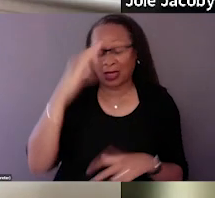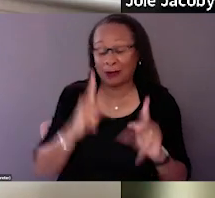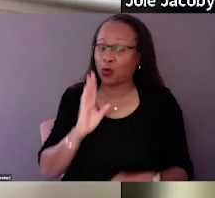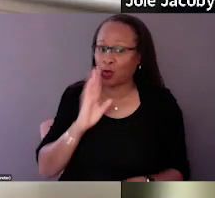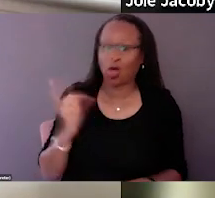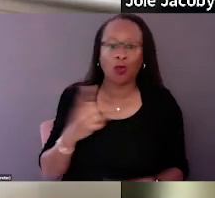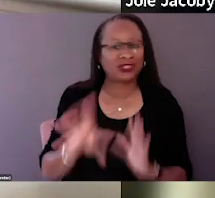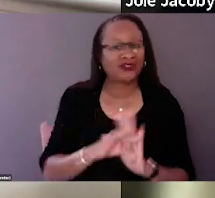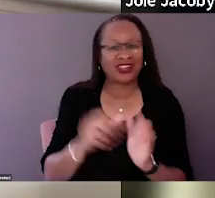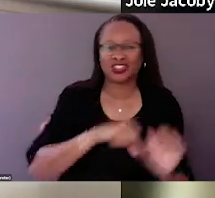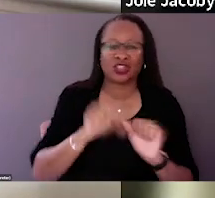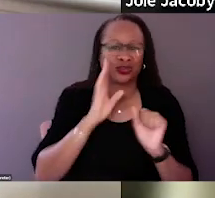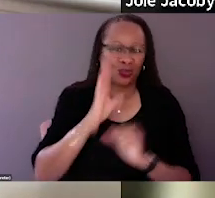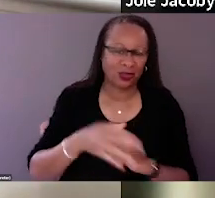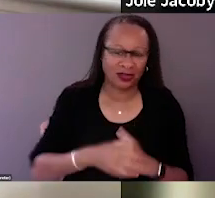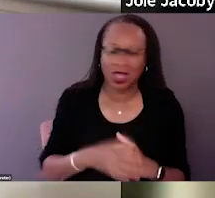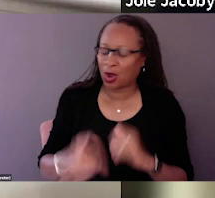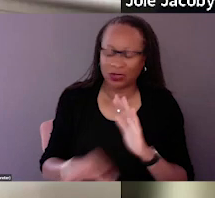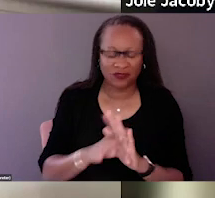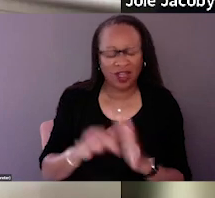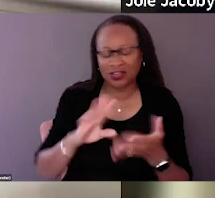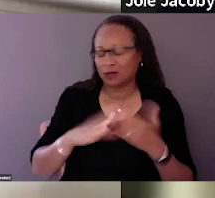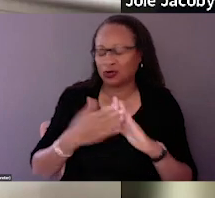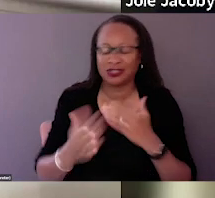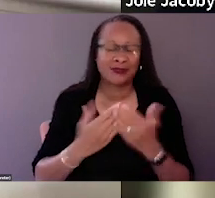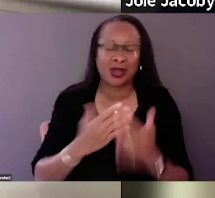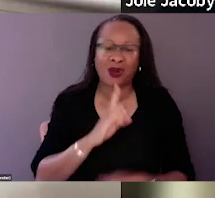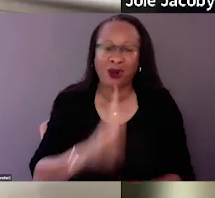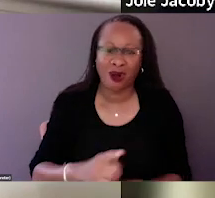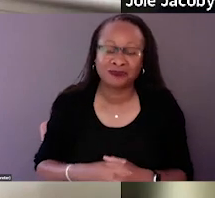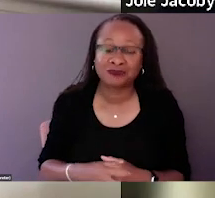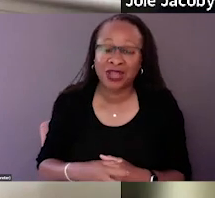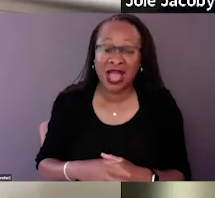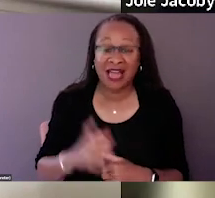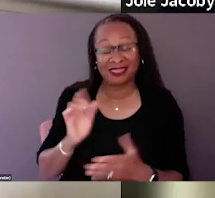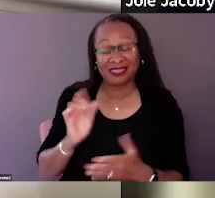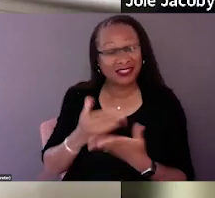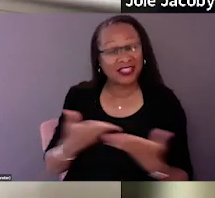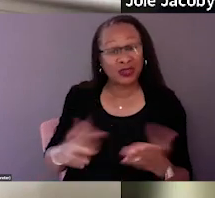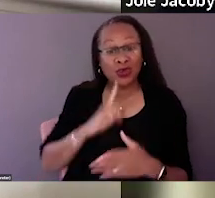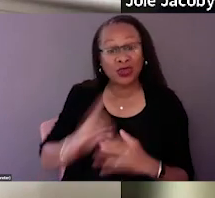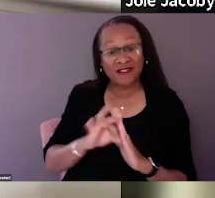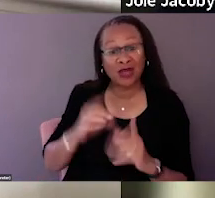I feel like we always find community wherever we are. That's the thing that we really found as we were making this